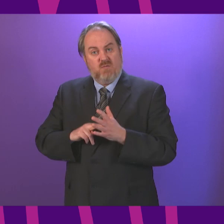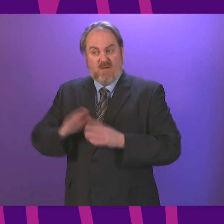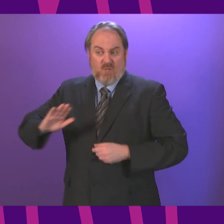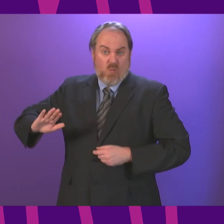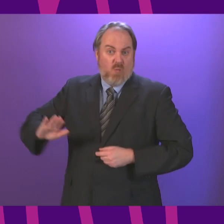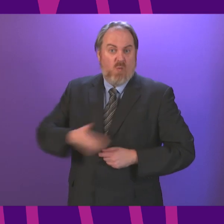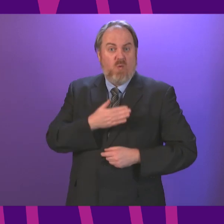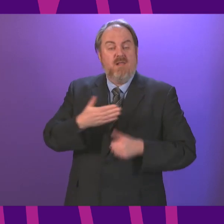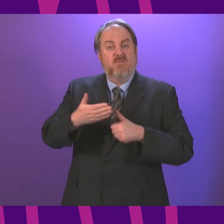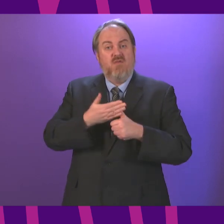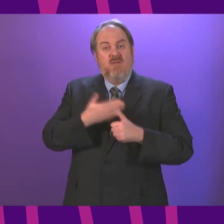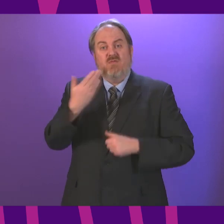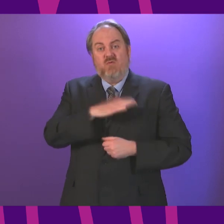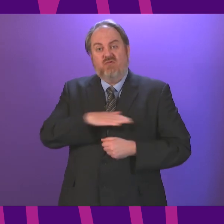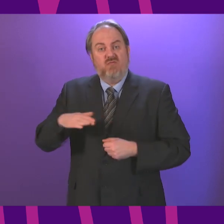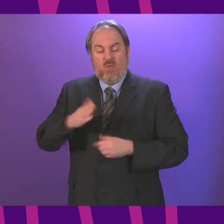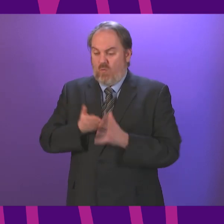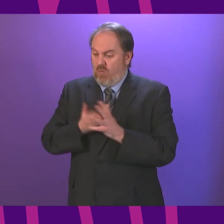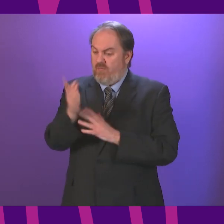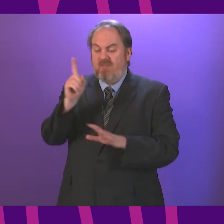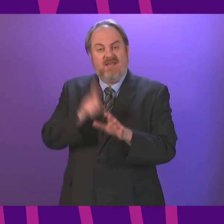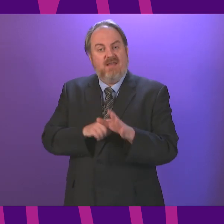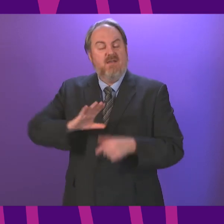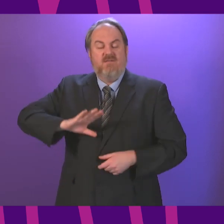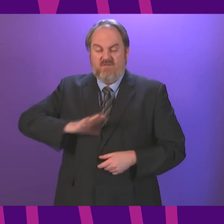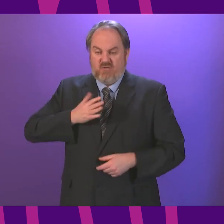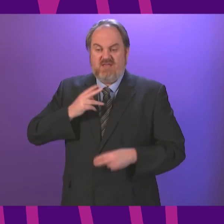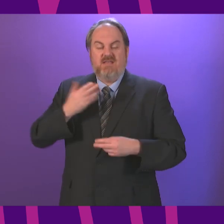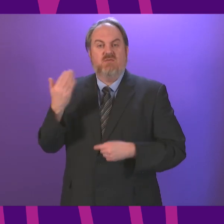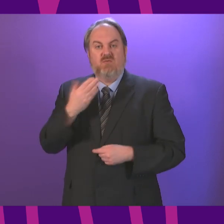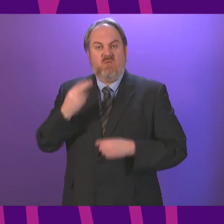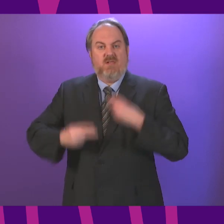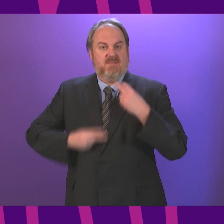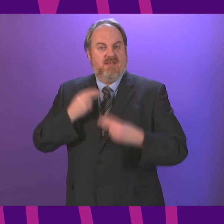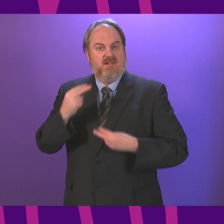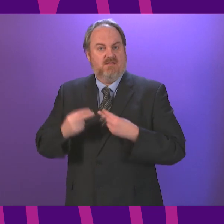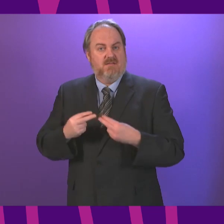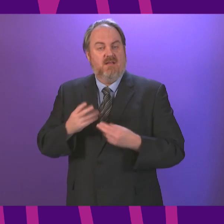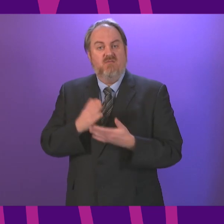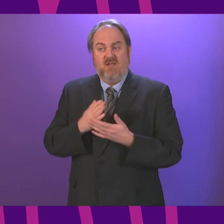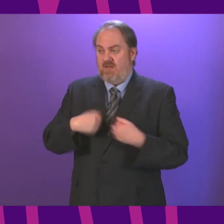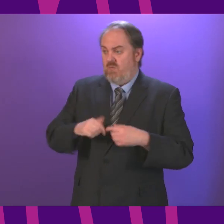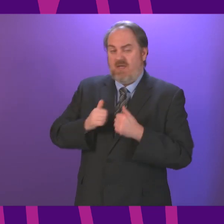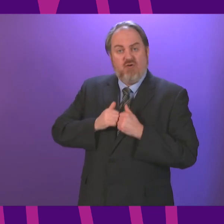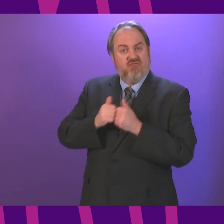school children all year round. Of course, at an earlier stage in the pandemic, we made payments to the poorest families, and we have agreed, as part of the